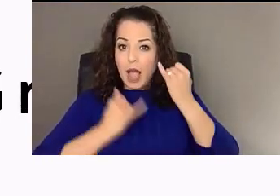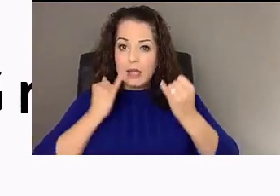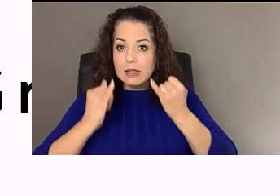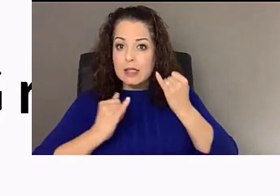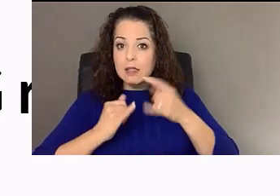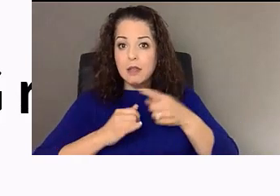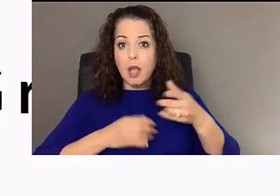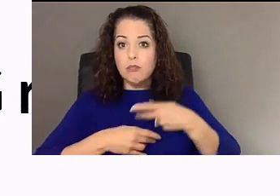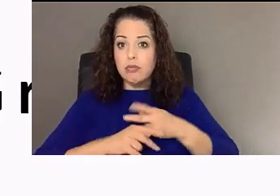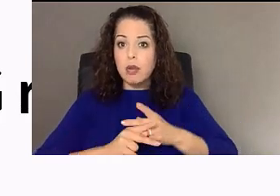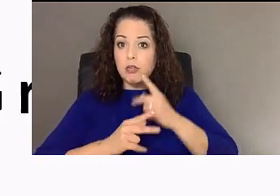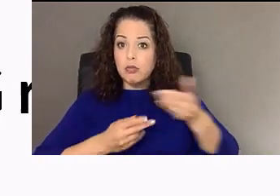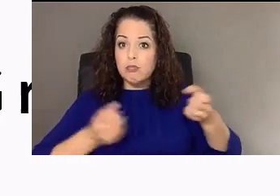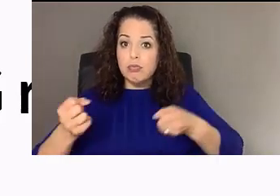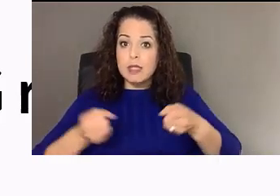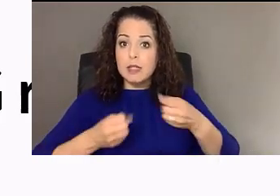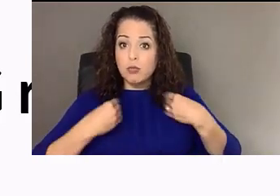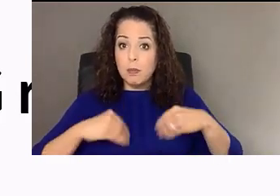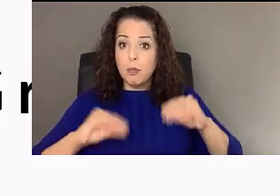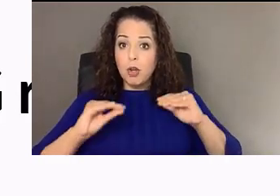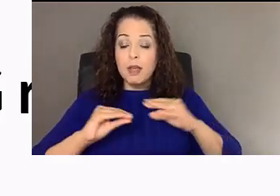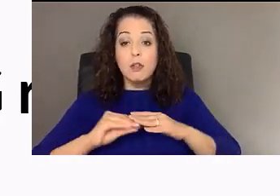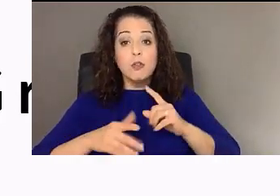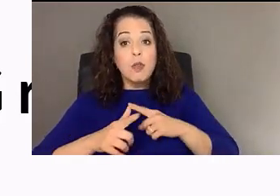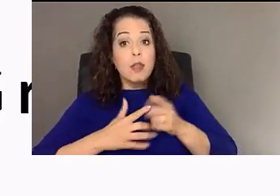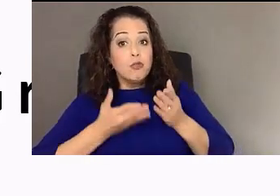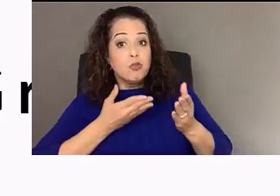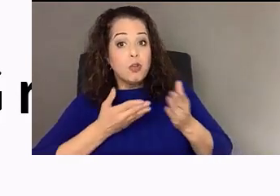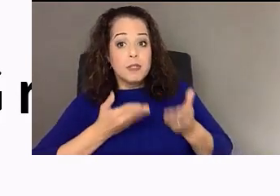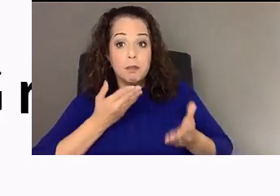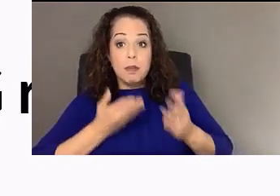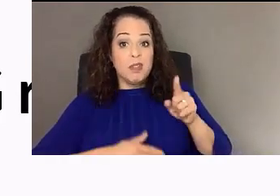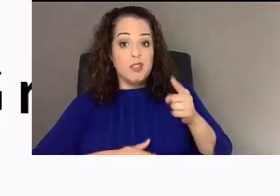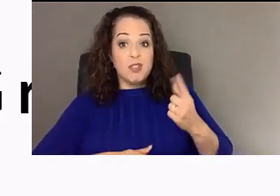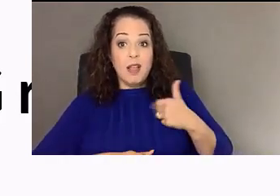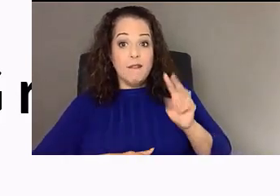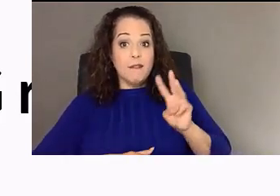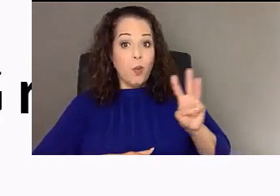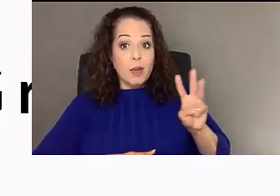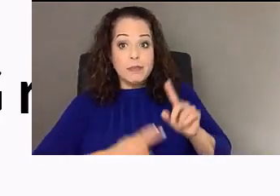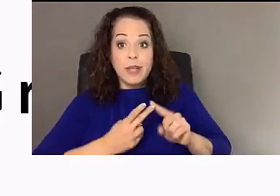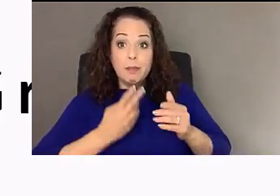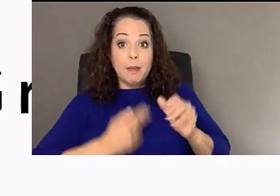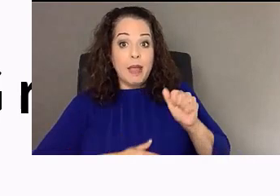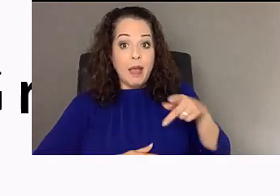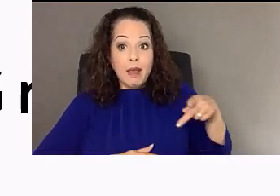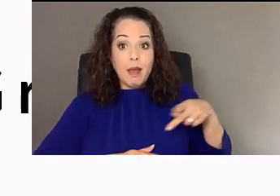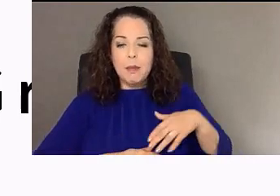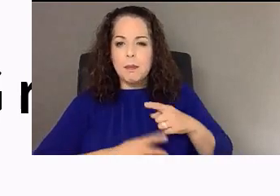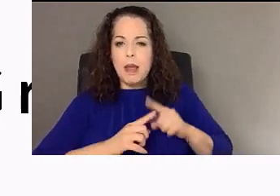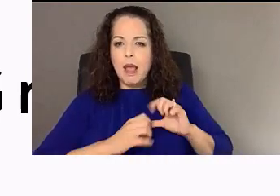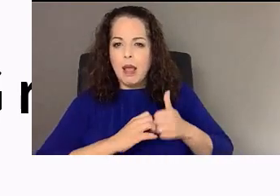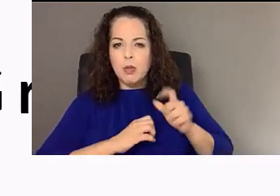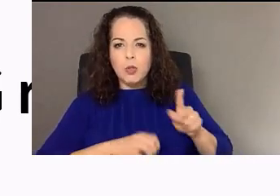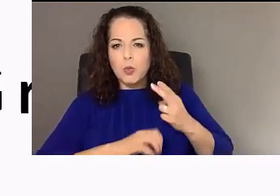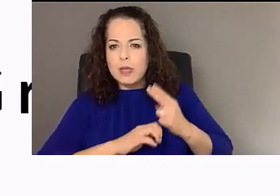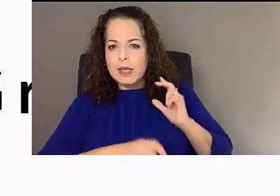So services might have just a website or an app. But how are you going to keep that app updated over time?